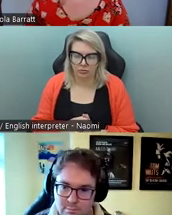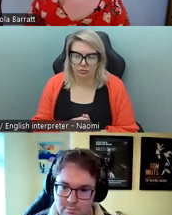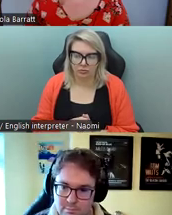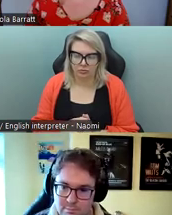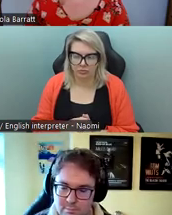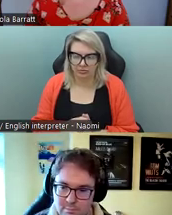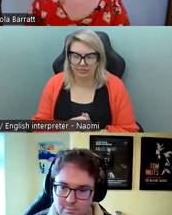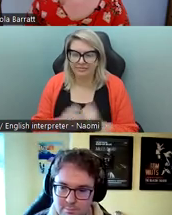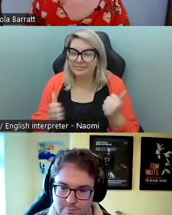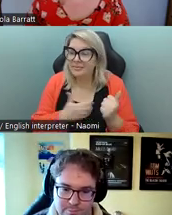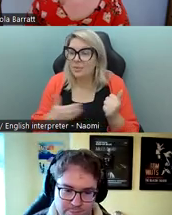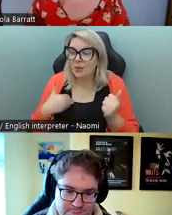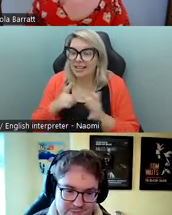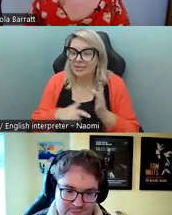Morning, Jack. You're on camera, my dear.